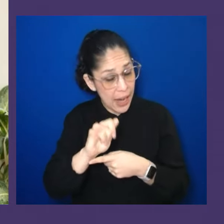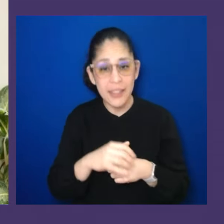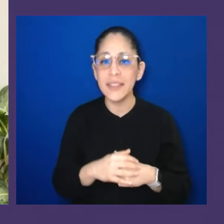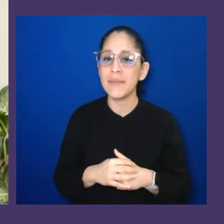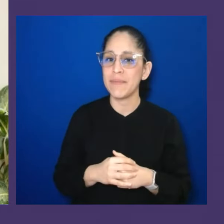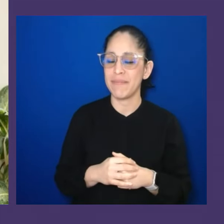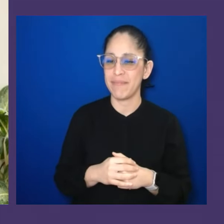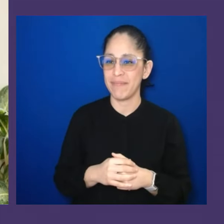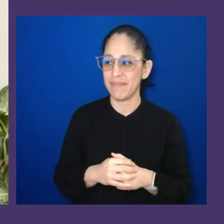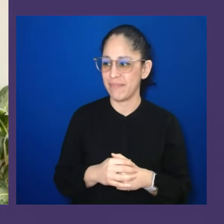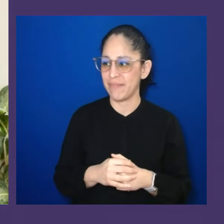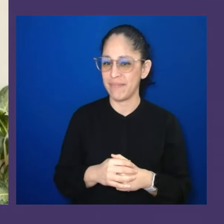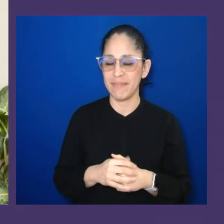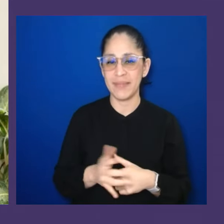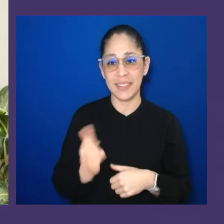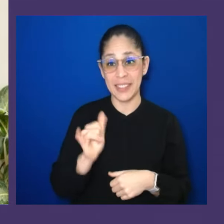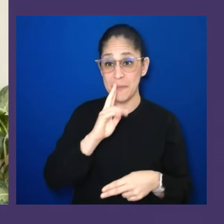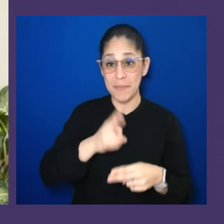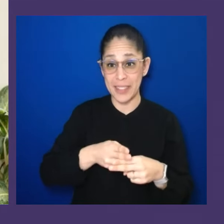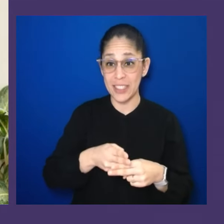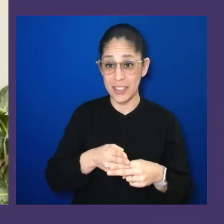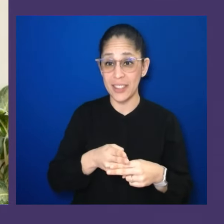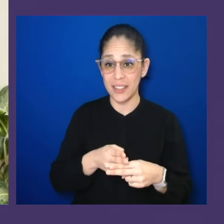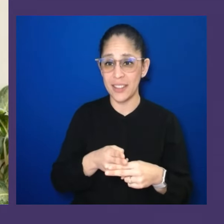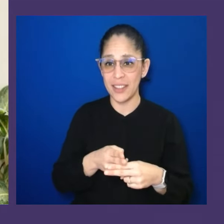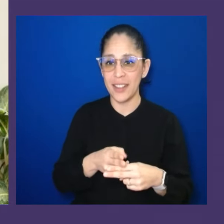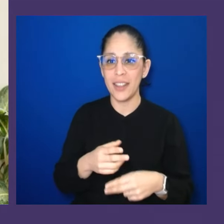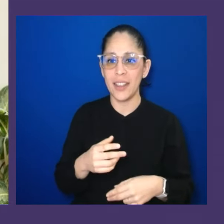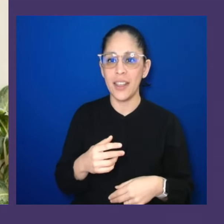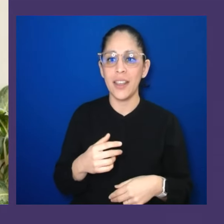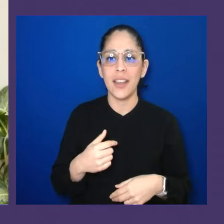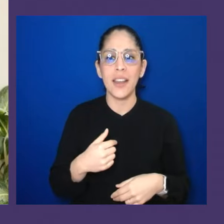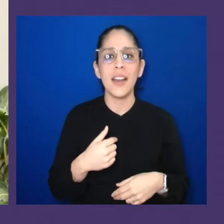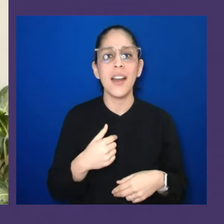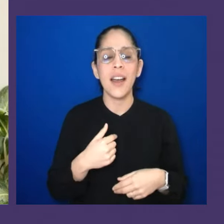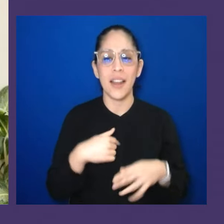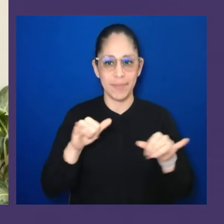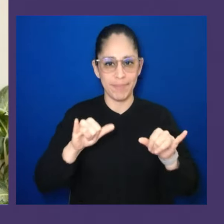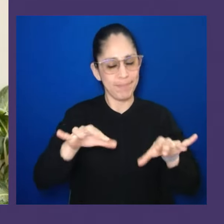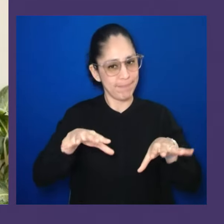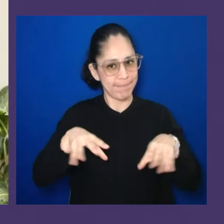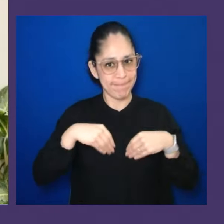once I started to come to the other side, I embraced technology.